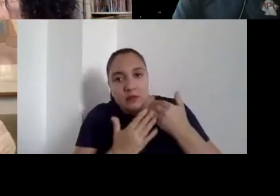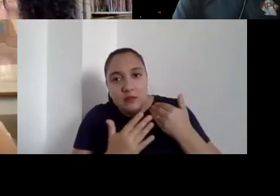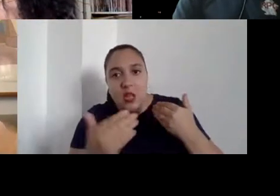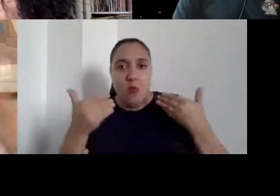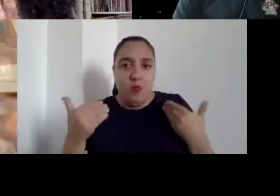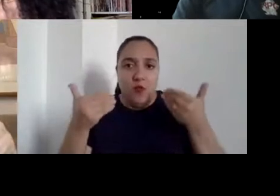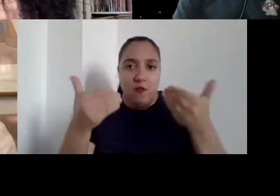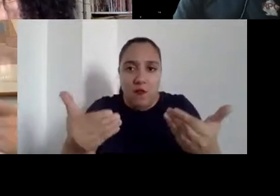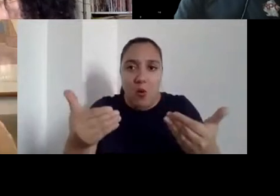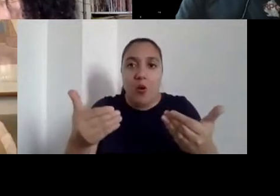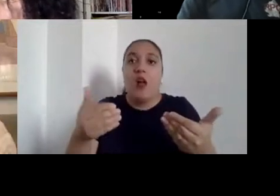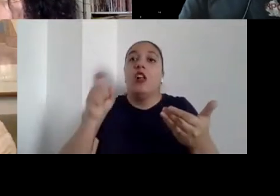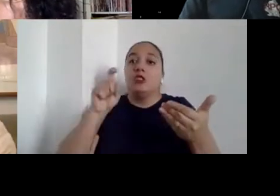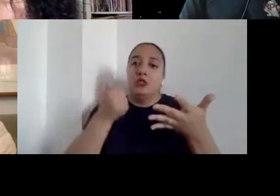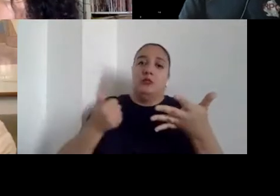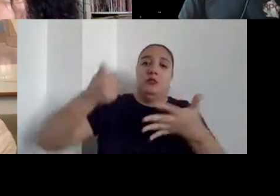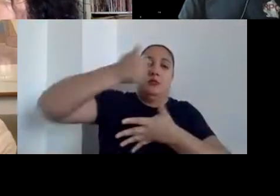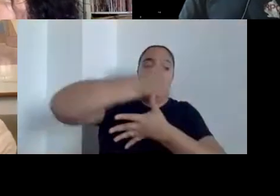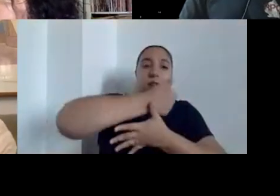forcing a certain type of work on folks. To